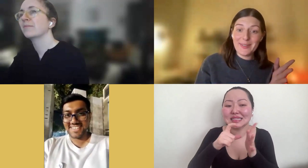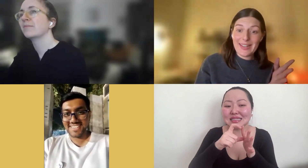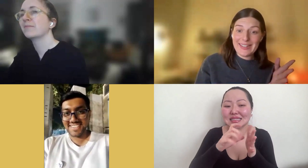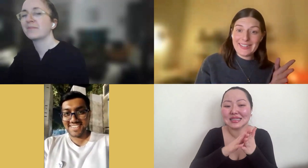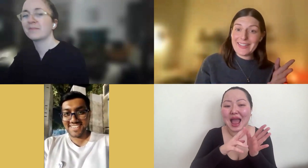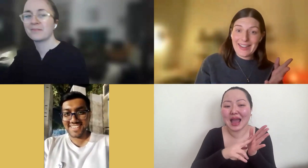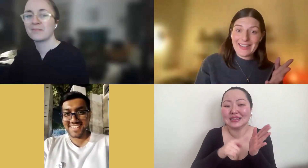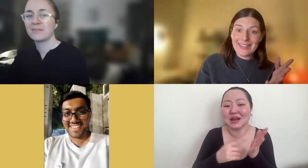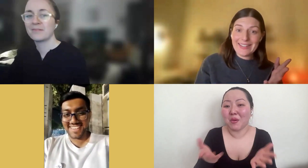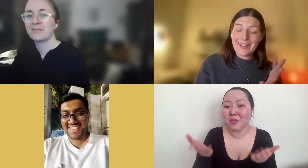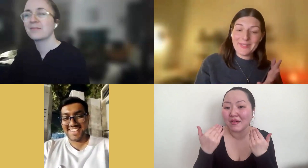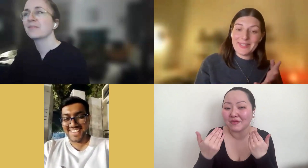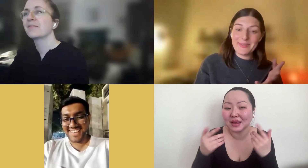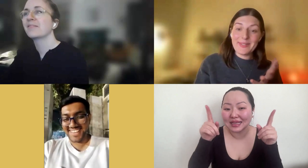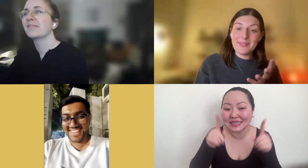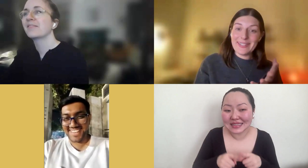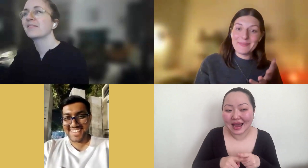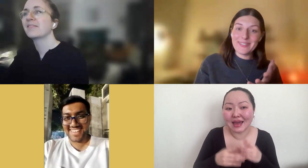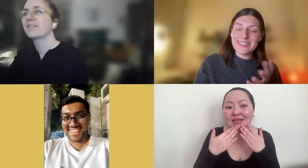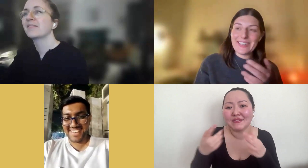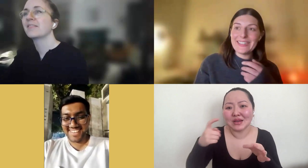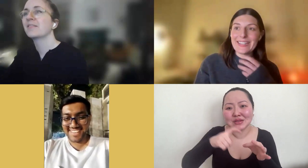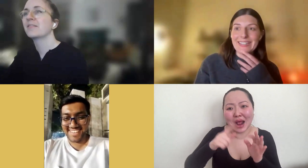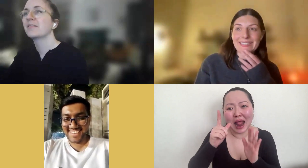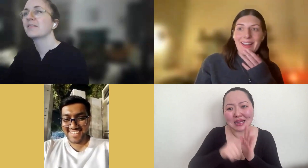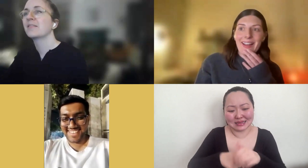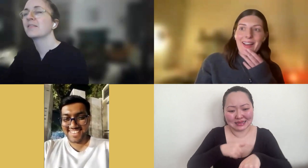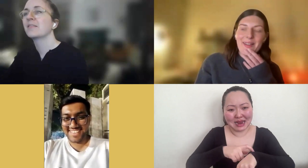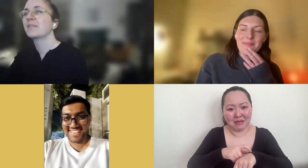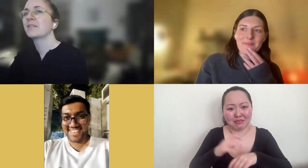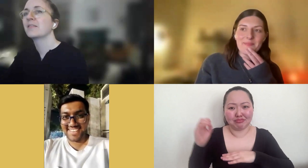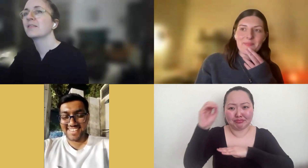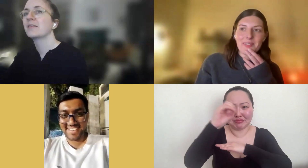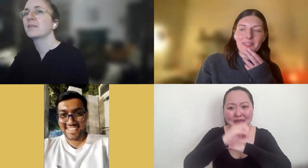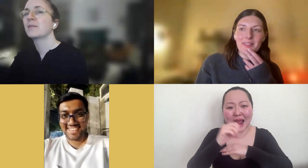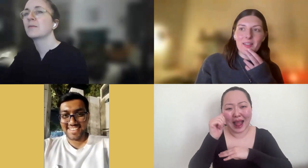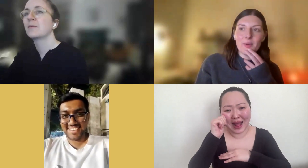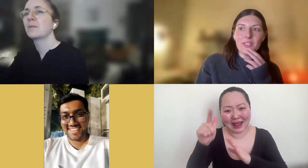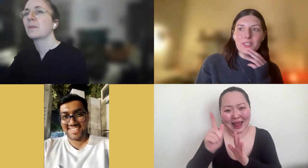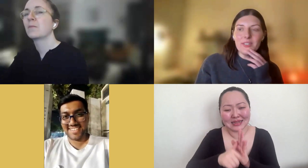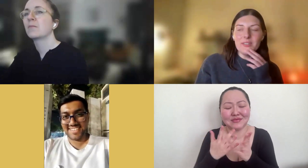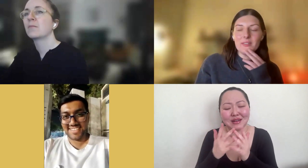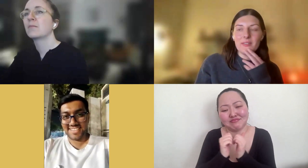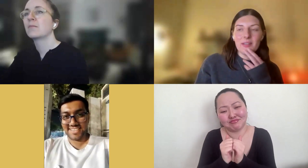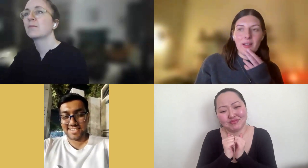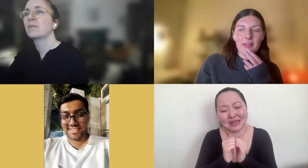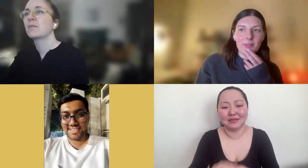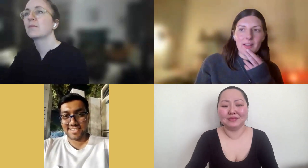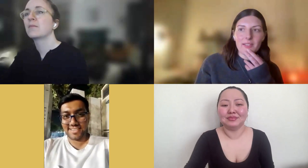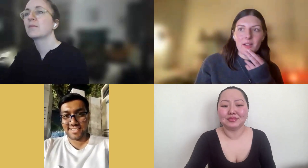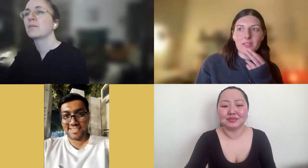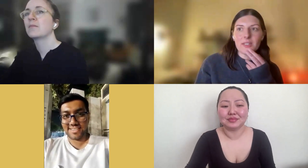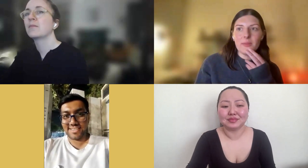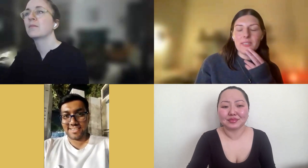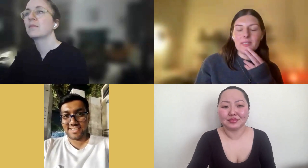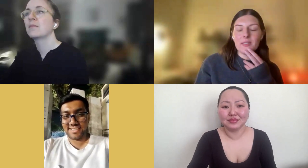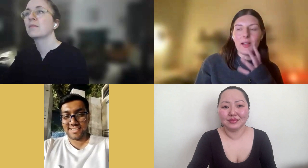us so late in the day. We really appreciate it. A question I would really like to ask you is